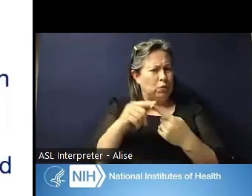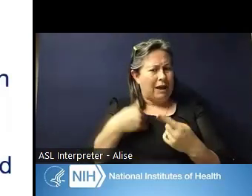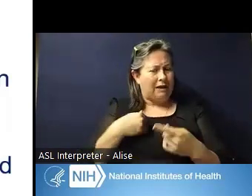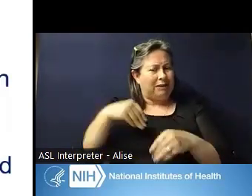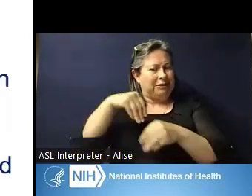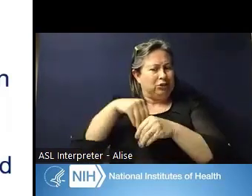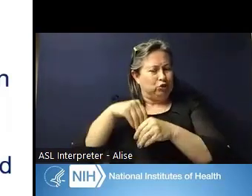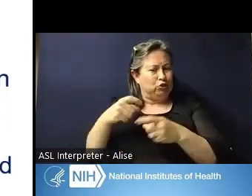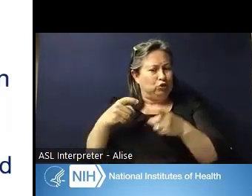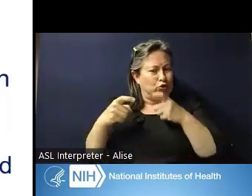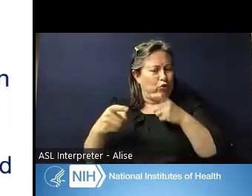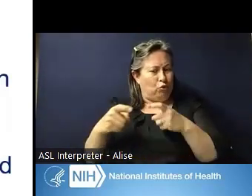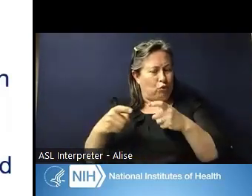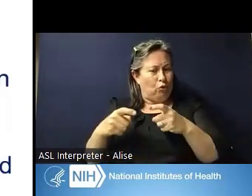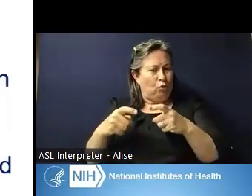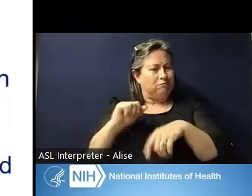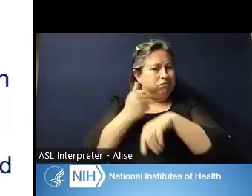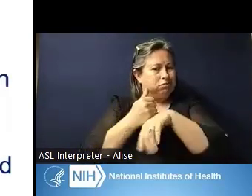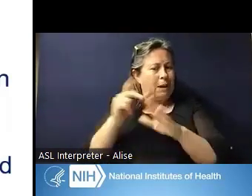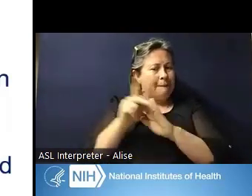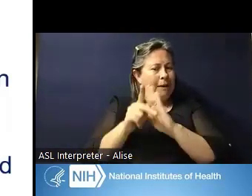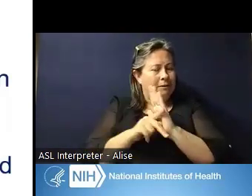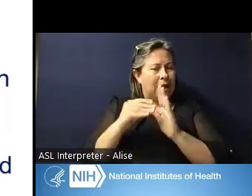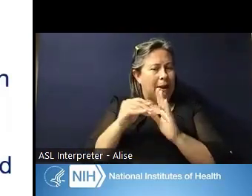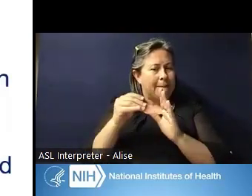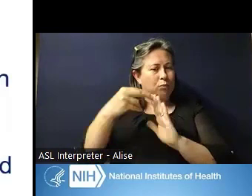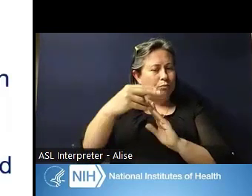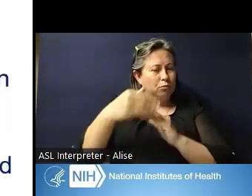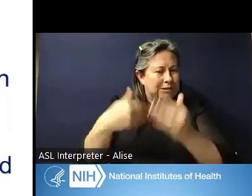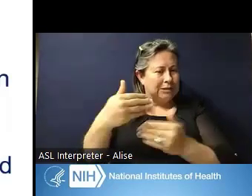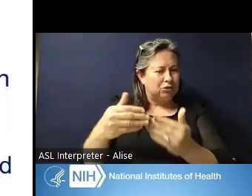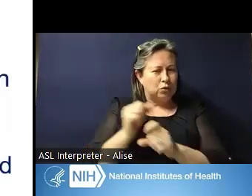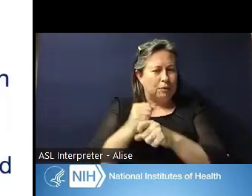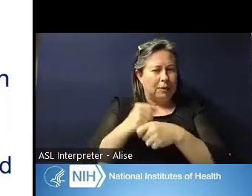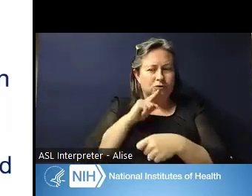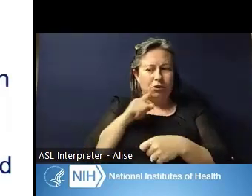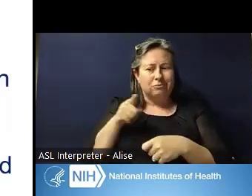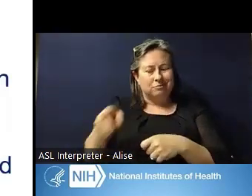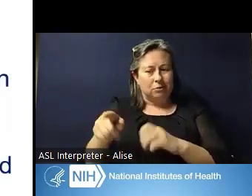such as policies and procedures, to ensure that individuals designated in applications